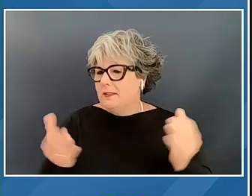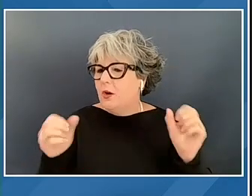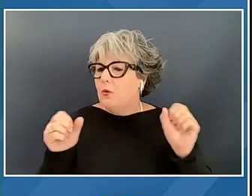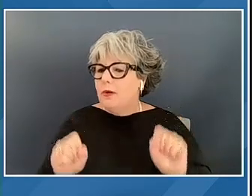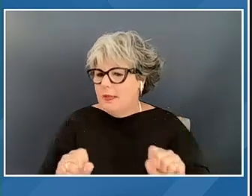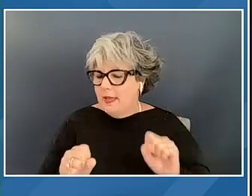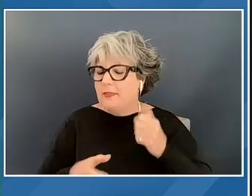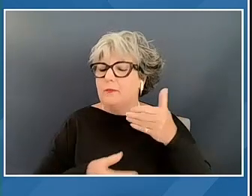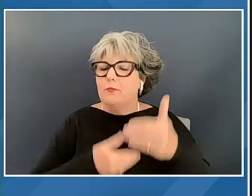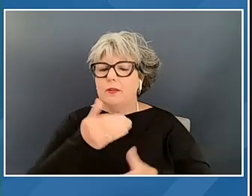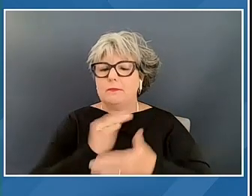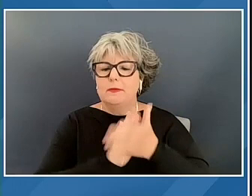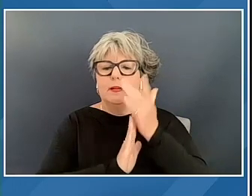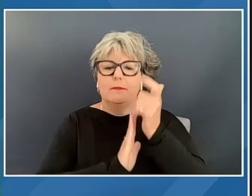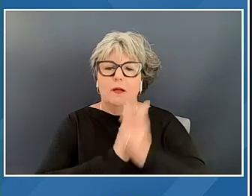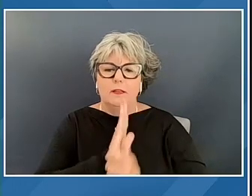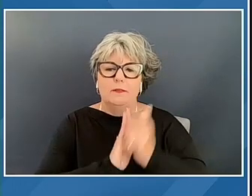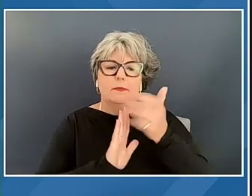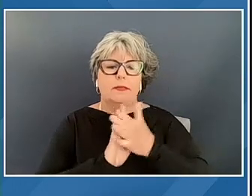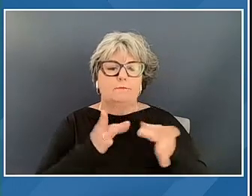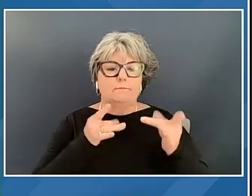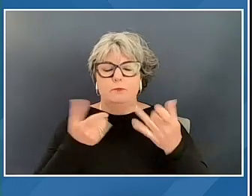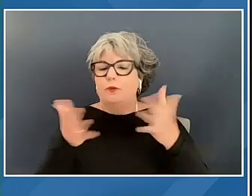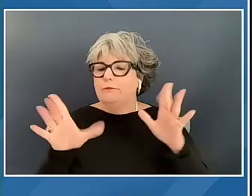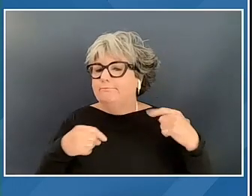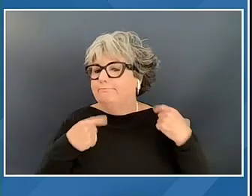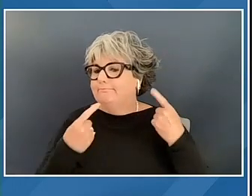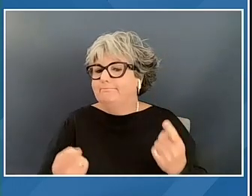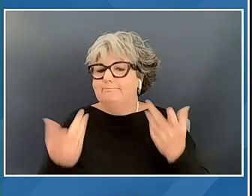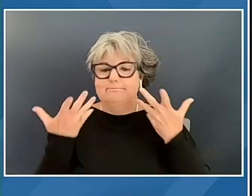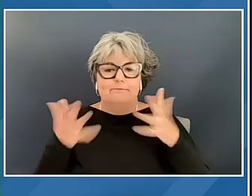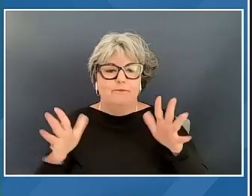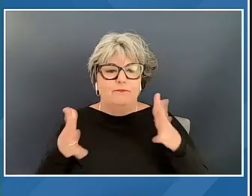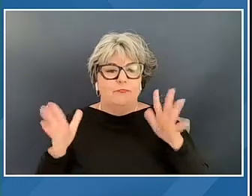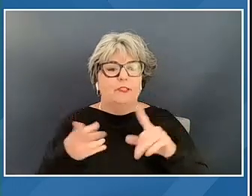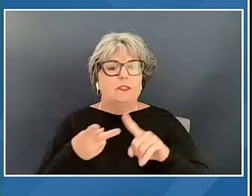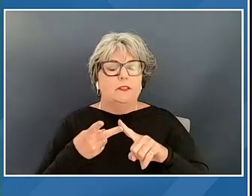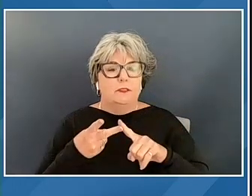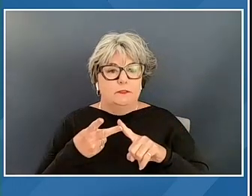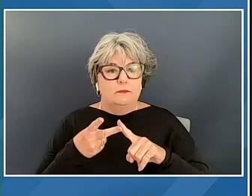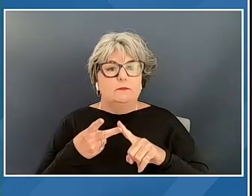and streamline our processes, we've done that. We've done that with PSLF.